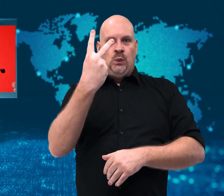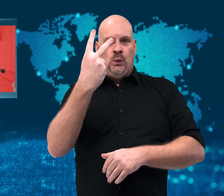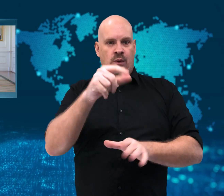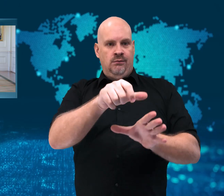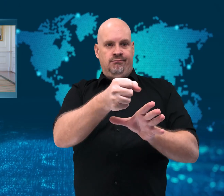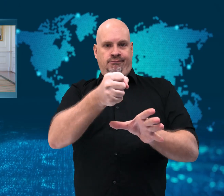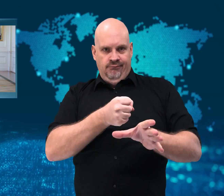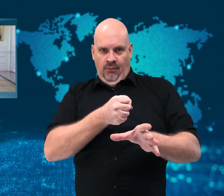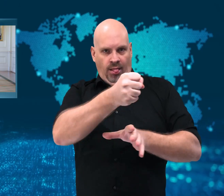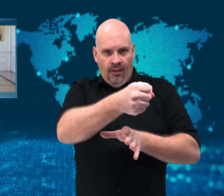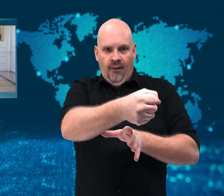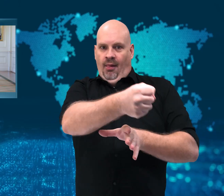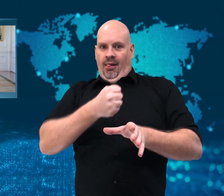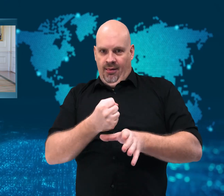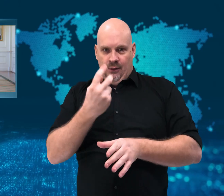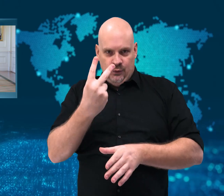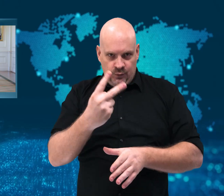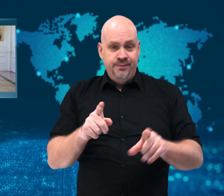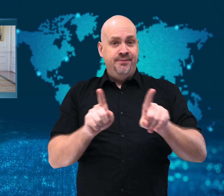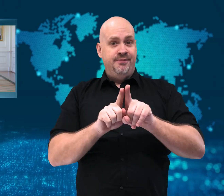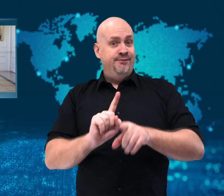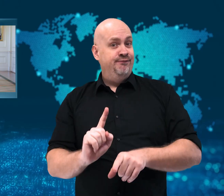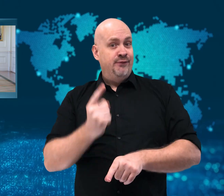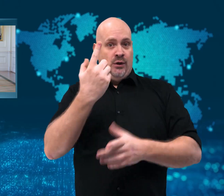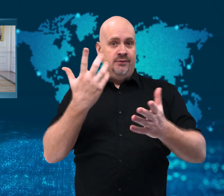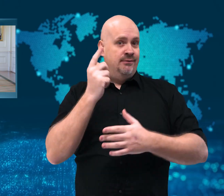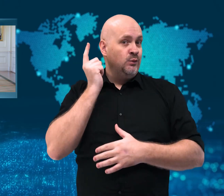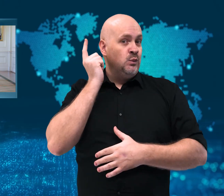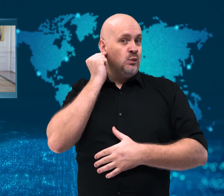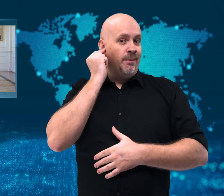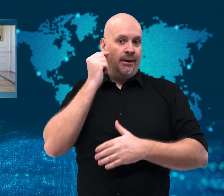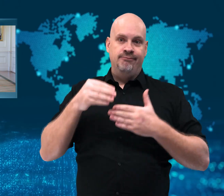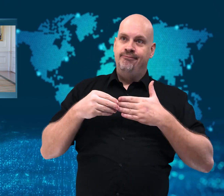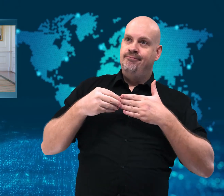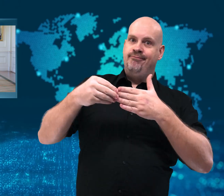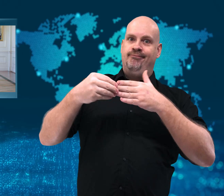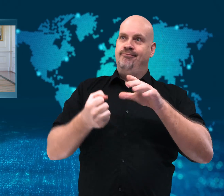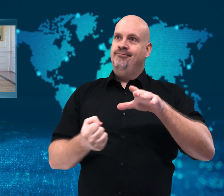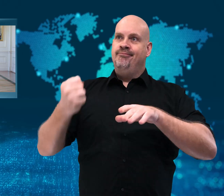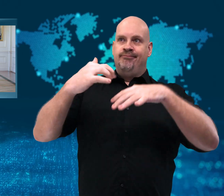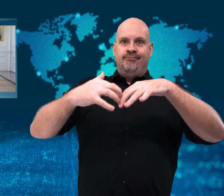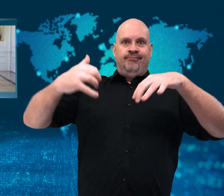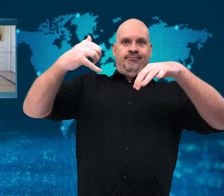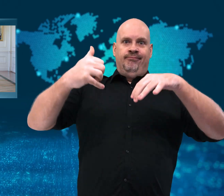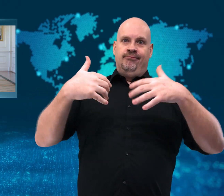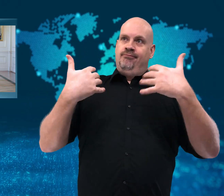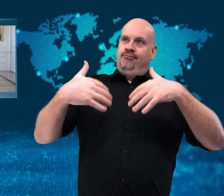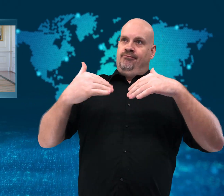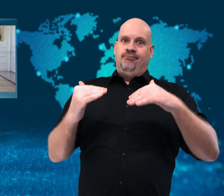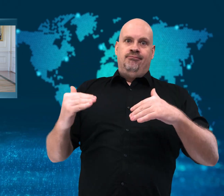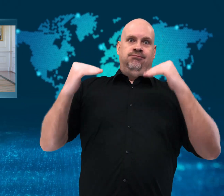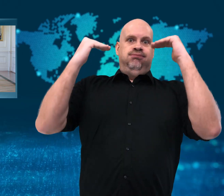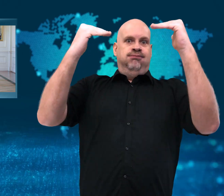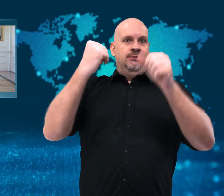but also as being the first Swedish woman in a top political post.